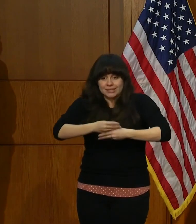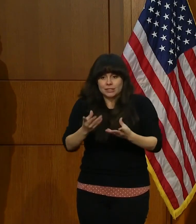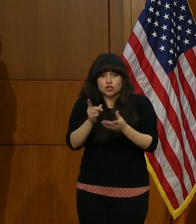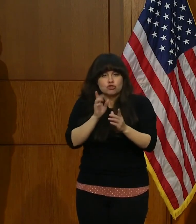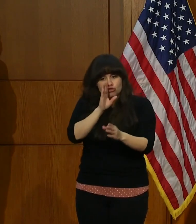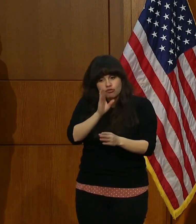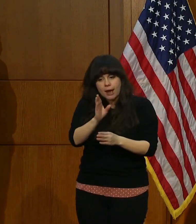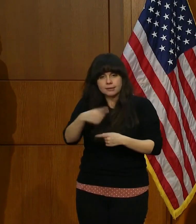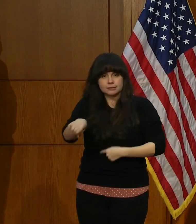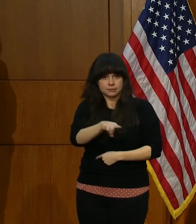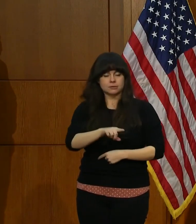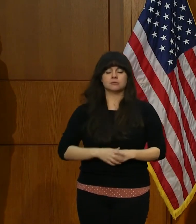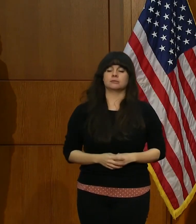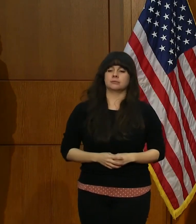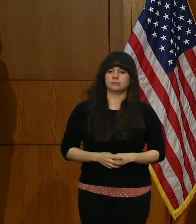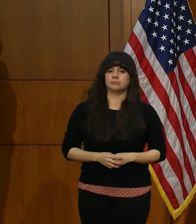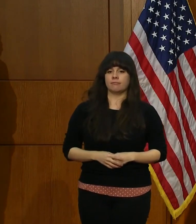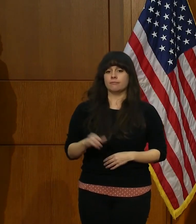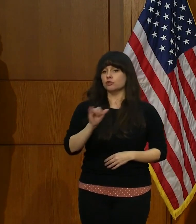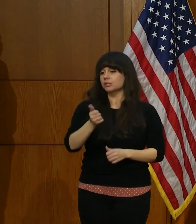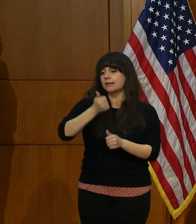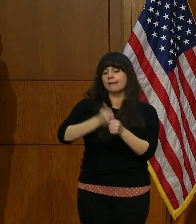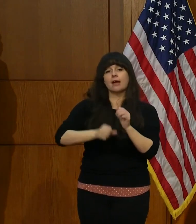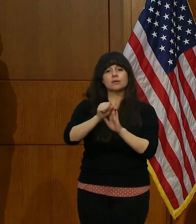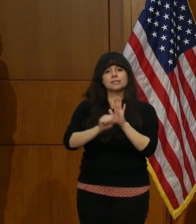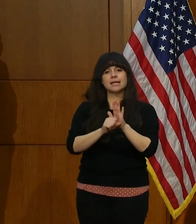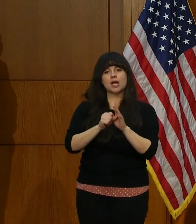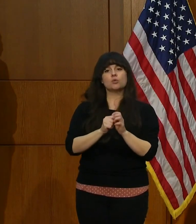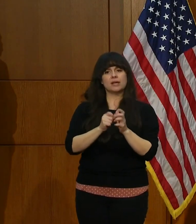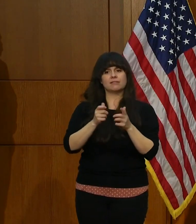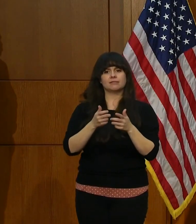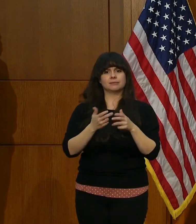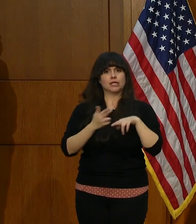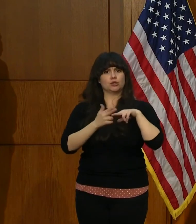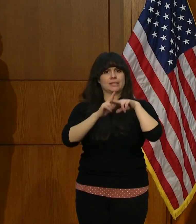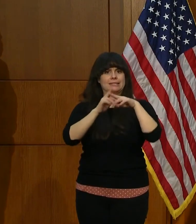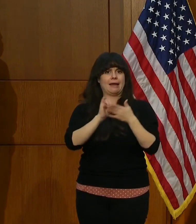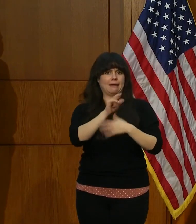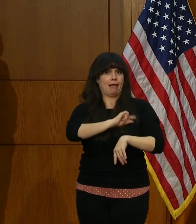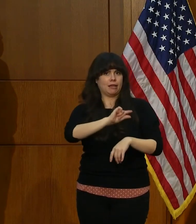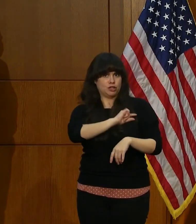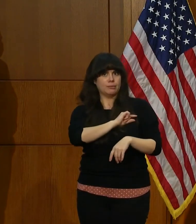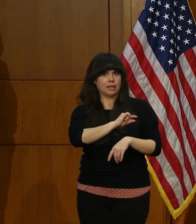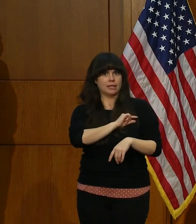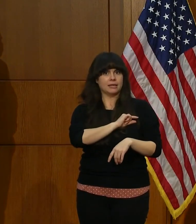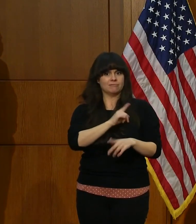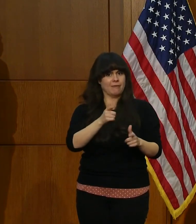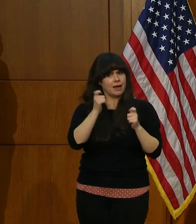SHOTS NEED TO GO DIRECTLY TO THEM. LIKE EVERY STATE, WE